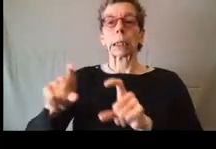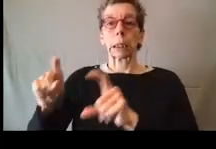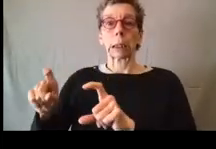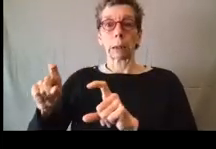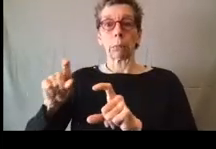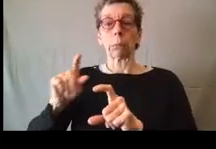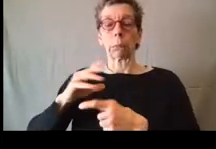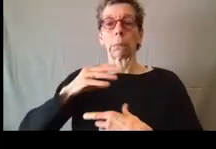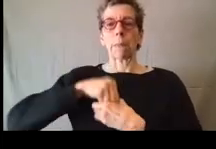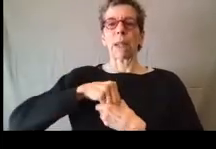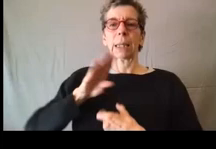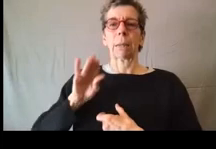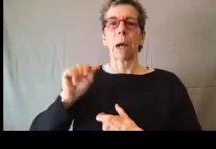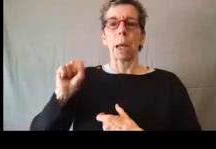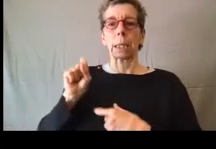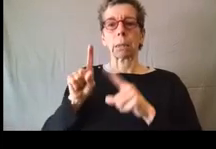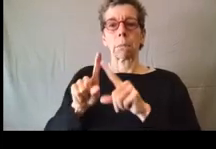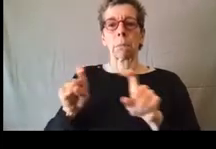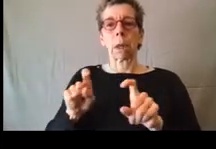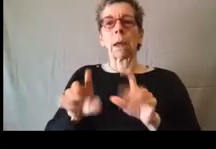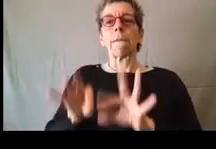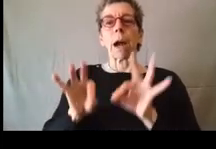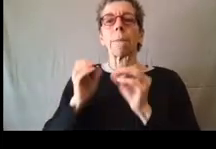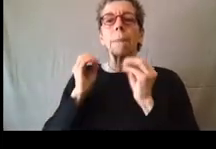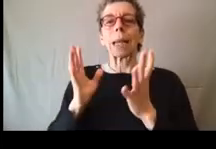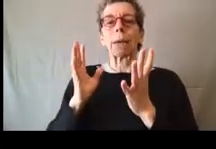any effects of demographic characteristics are implicit bias towards individuals with